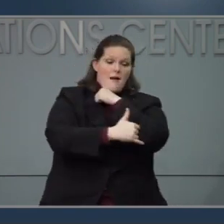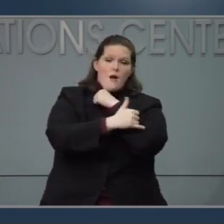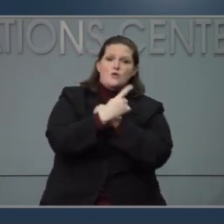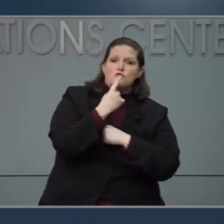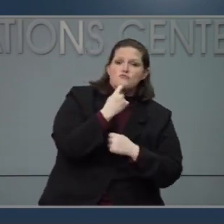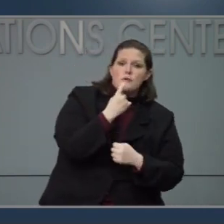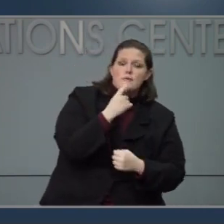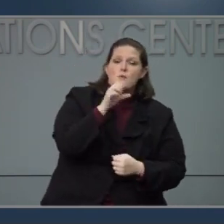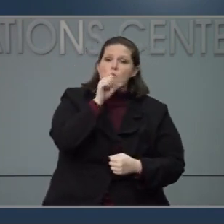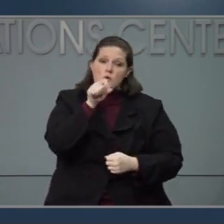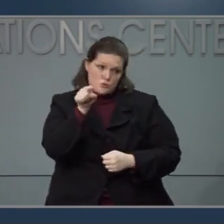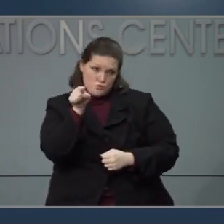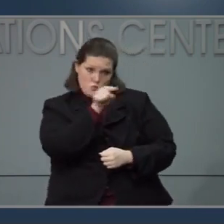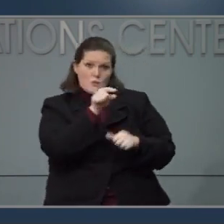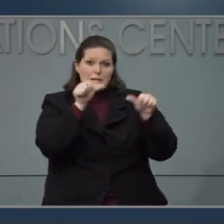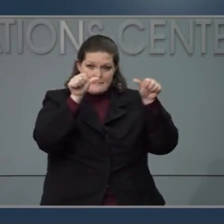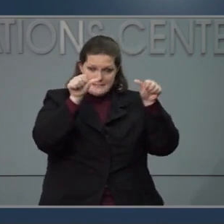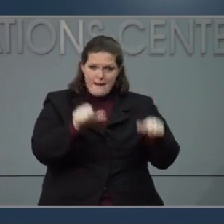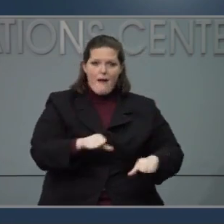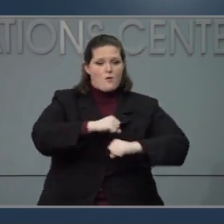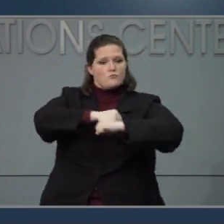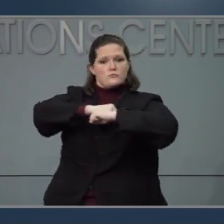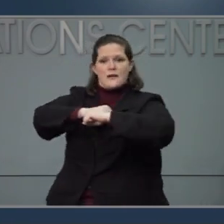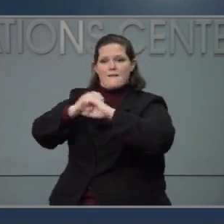FROM THE DEPARTMENT OF HEALTH AND COMMUNITY SERVICES.